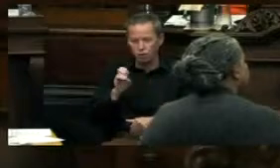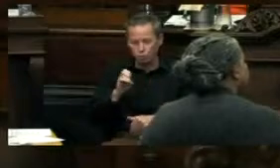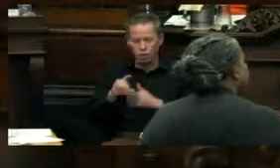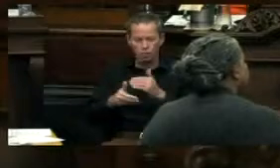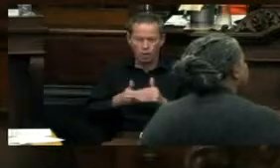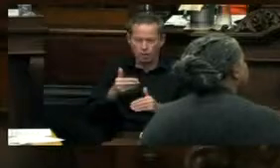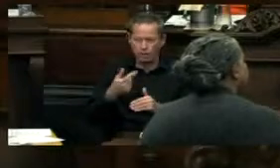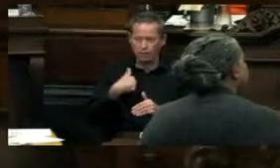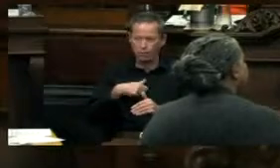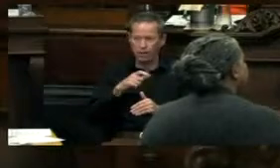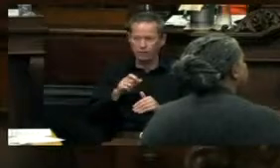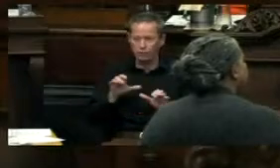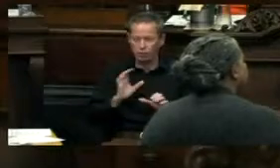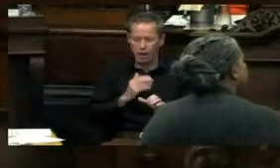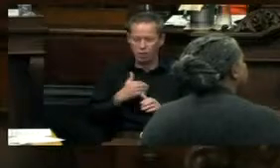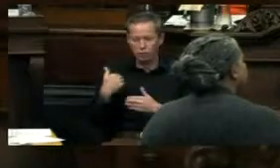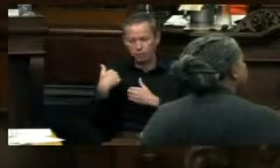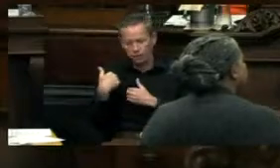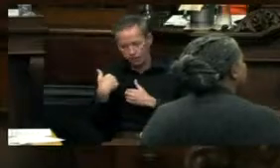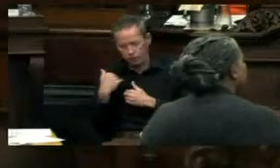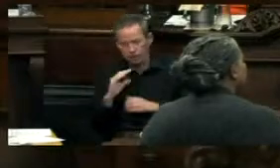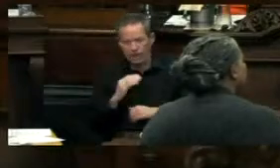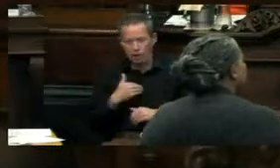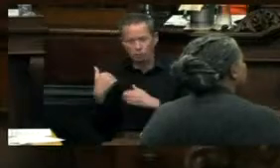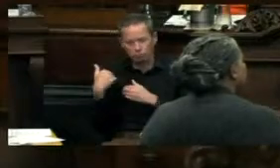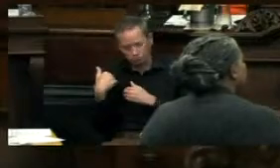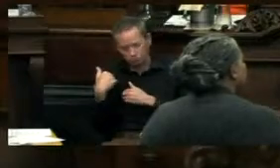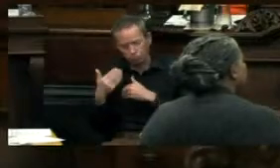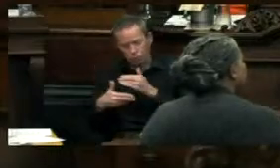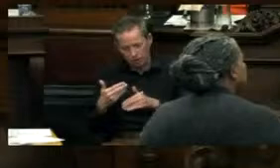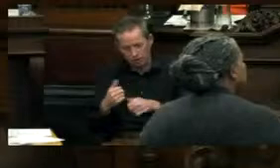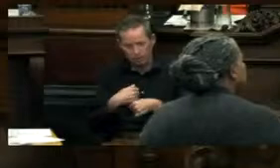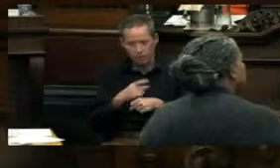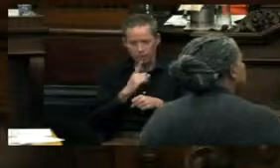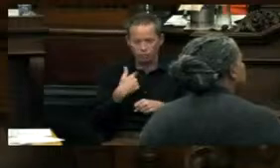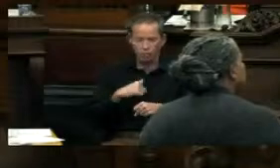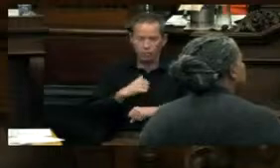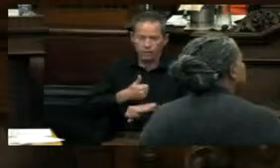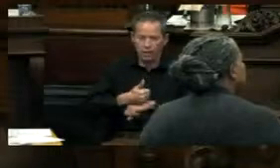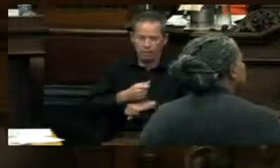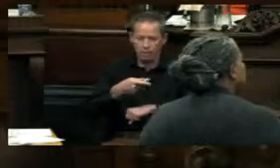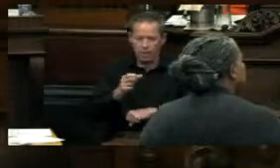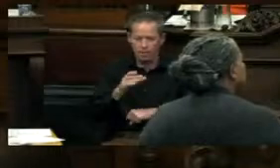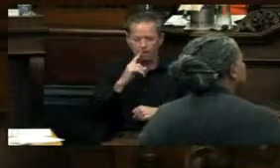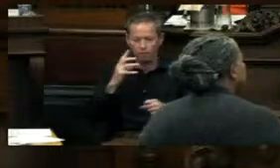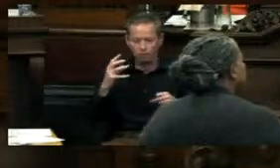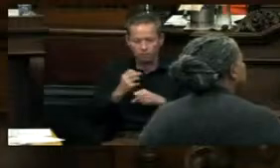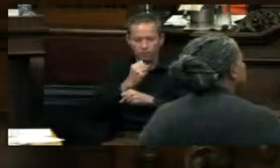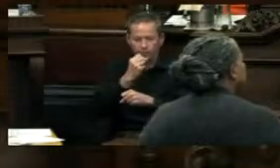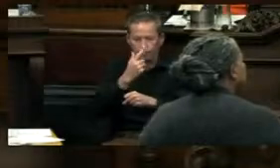because it has not. That's the process. The due process. So we